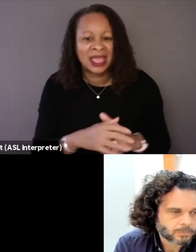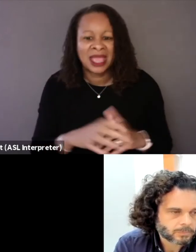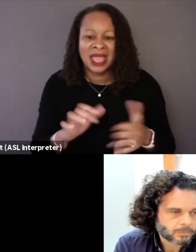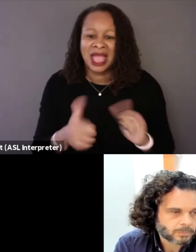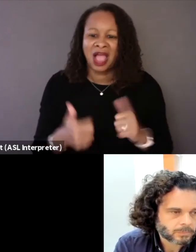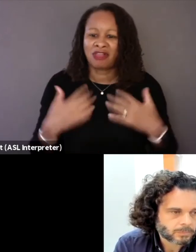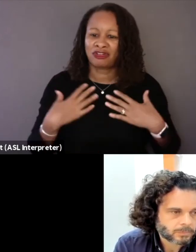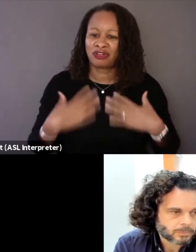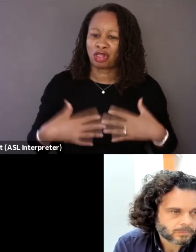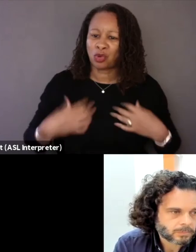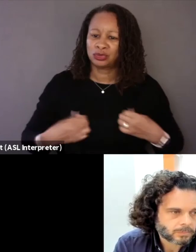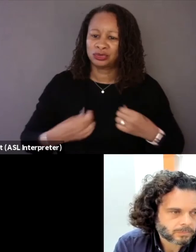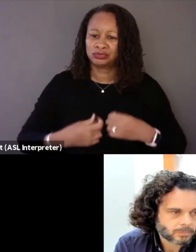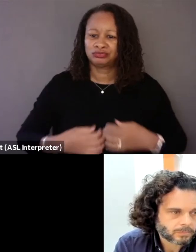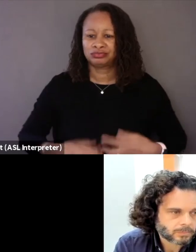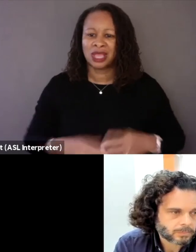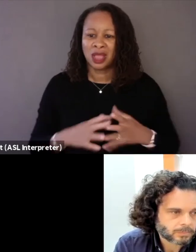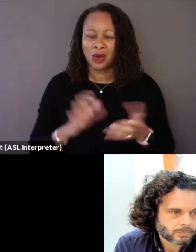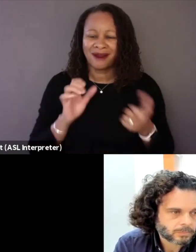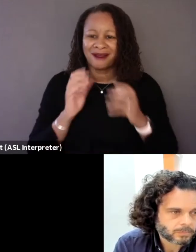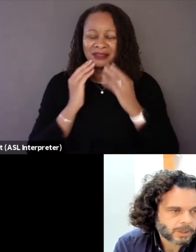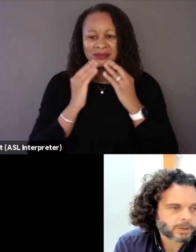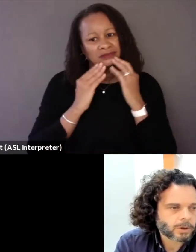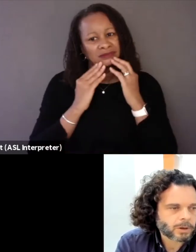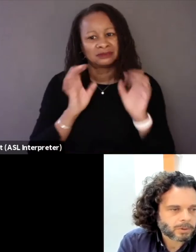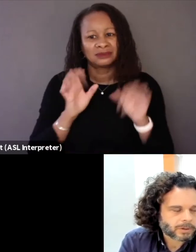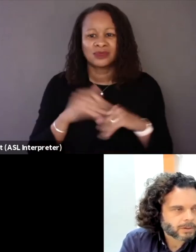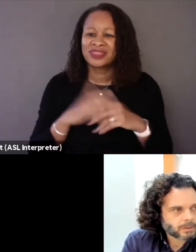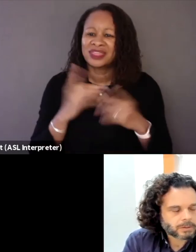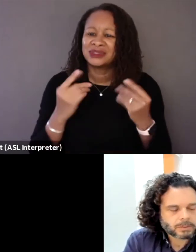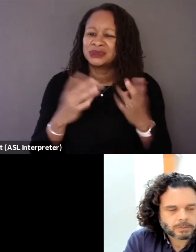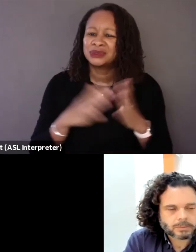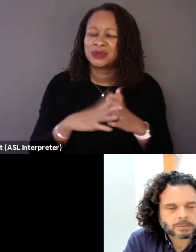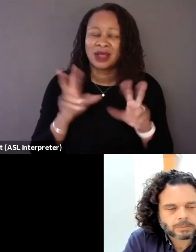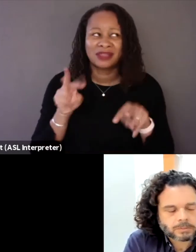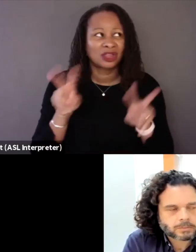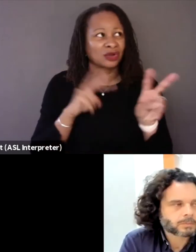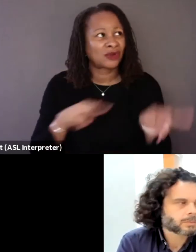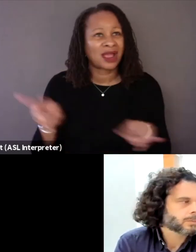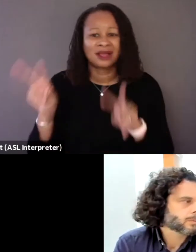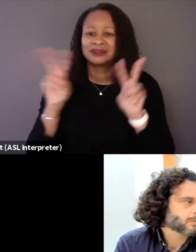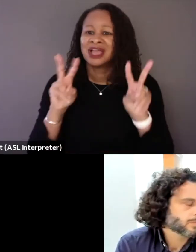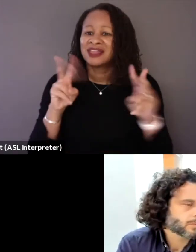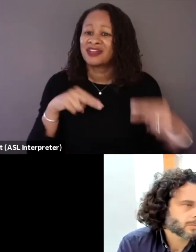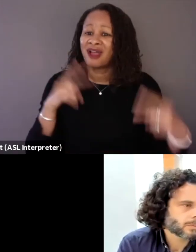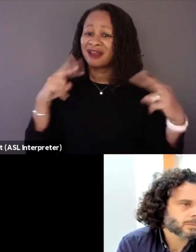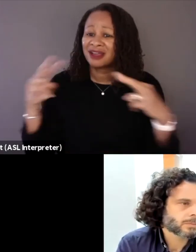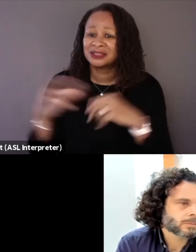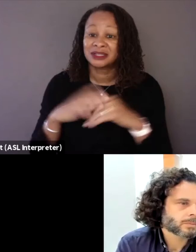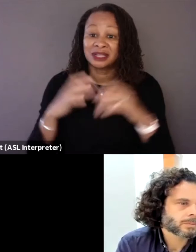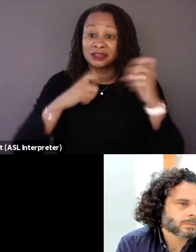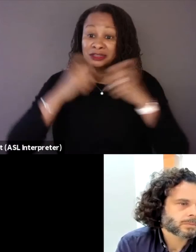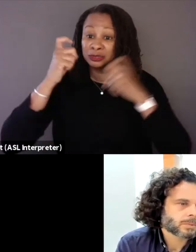or the way they, like maybe, twitch their head or just the way they look around and then they, when they lock in and you really want this,